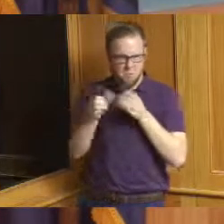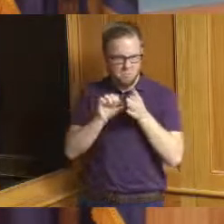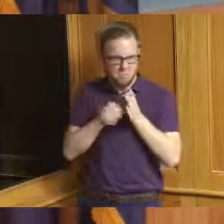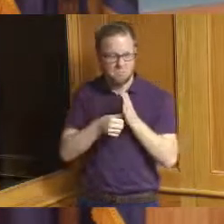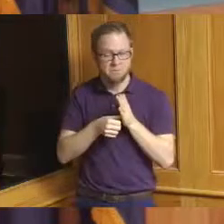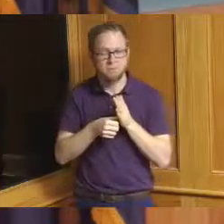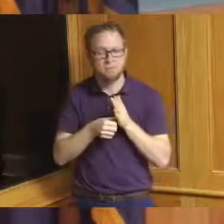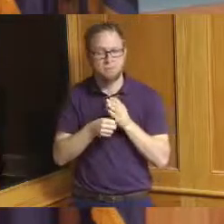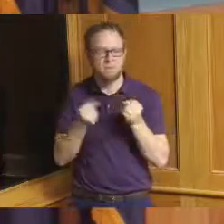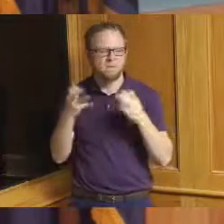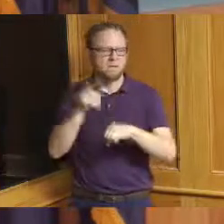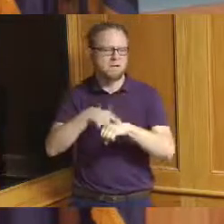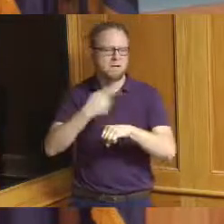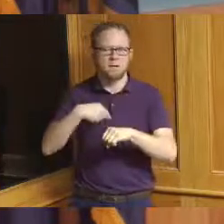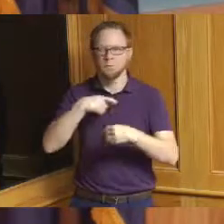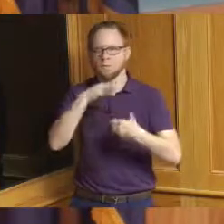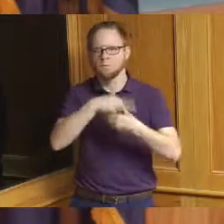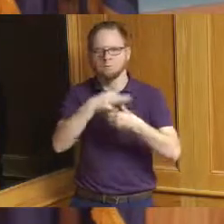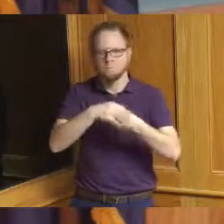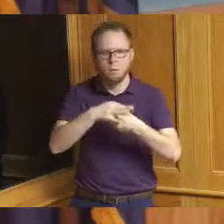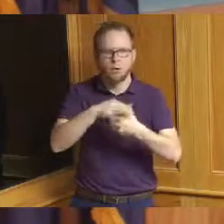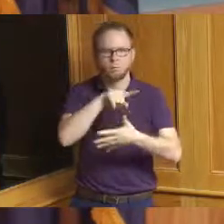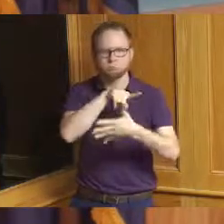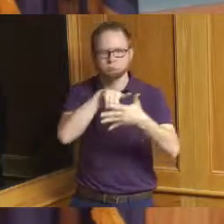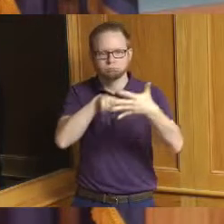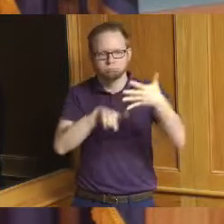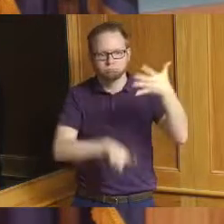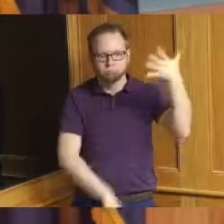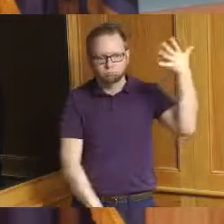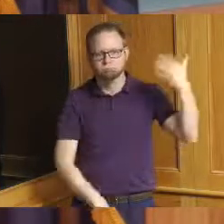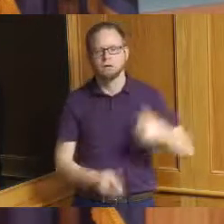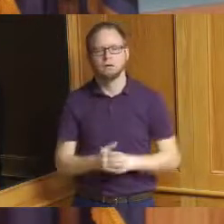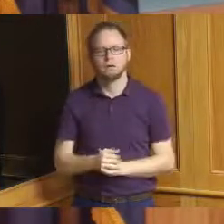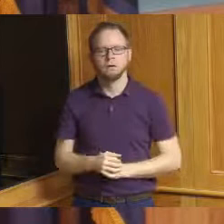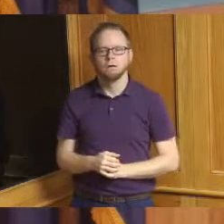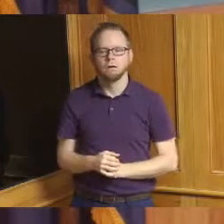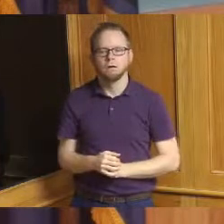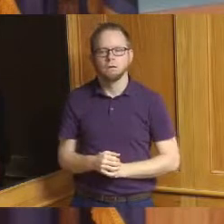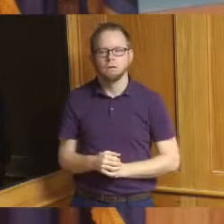vote on a lot of things and one of the things that i have learned I've been on the legislative side